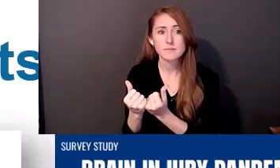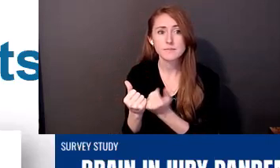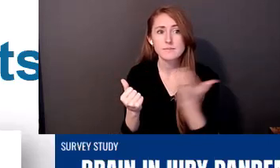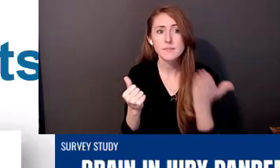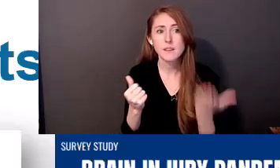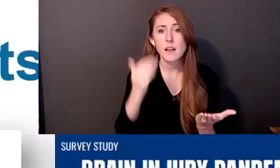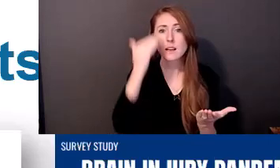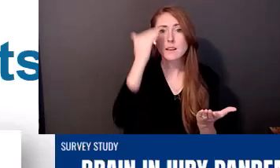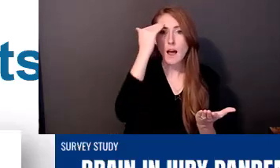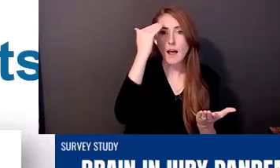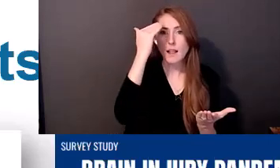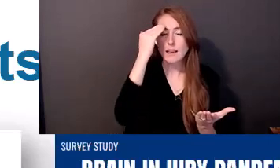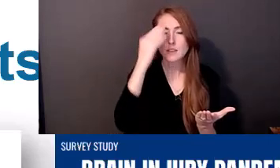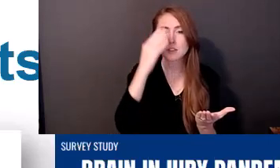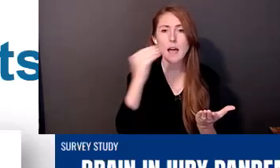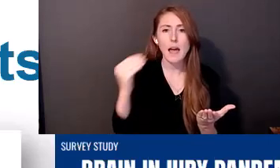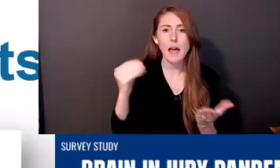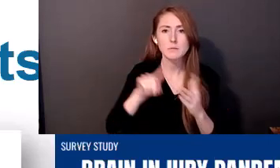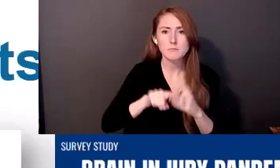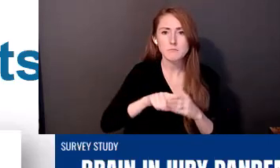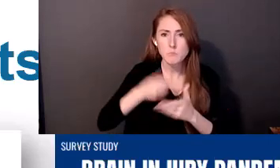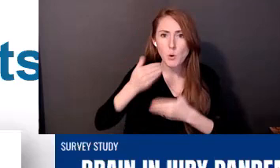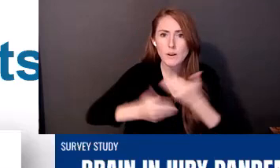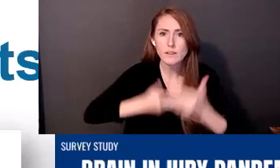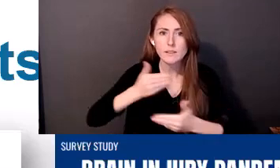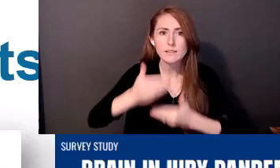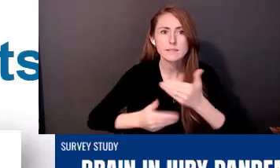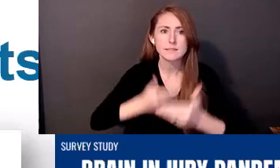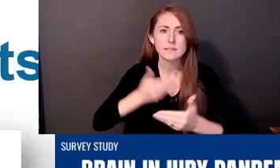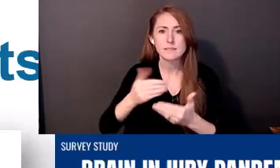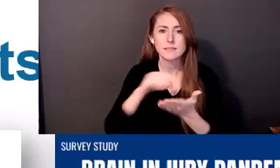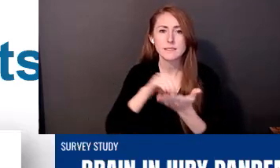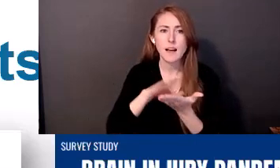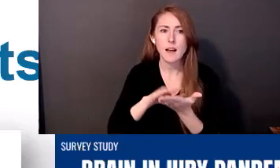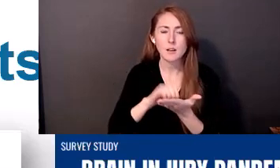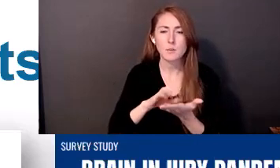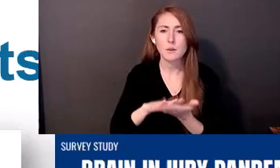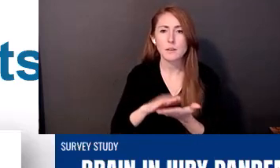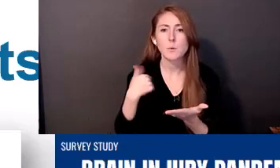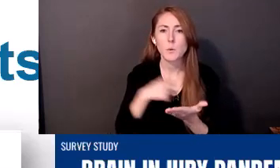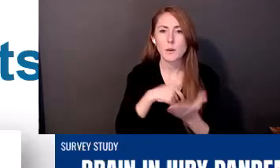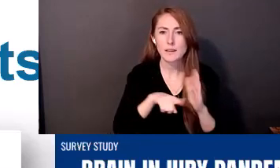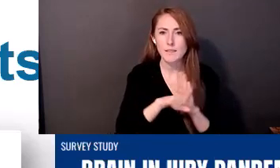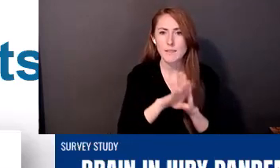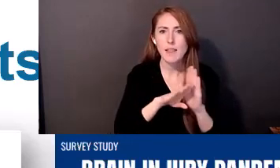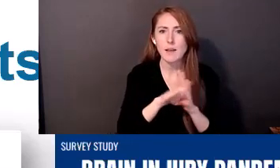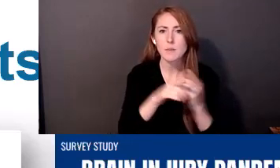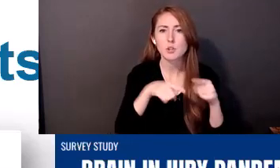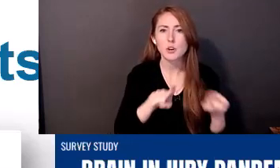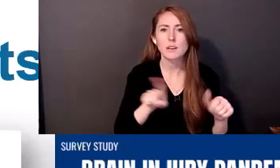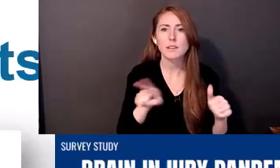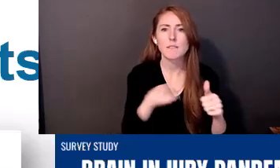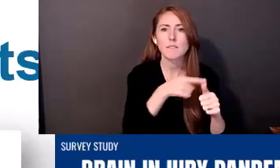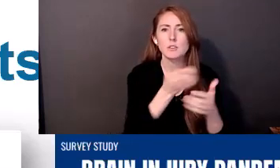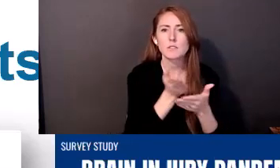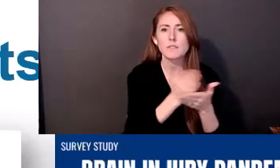that we developed based on the first phase of the study, the survey part of the study.